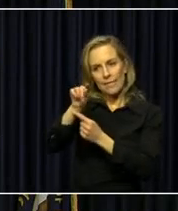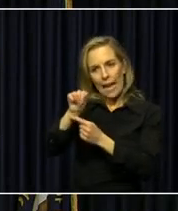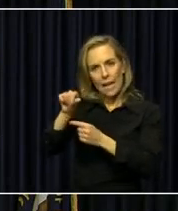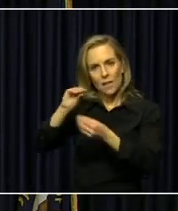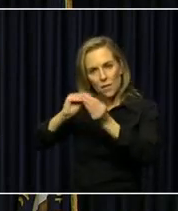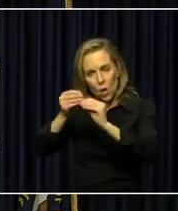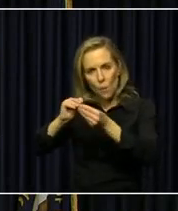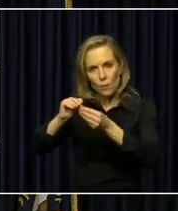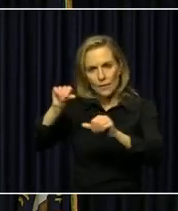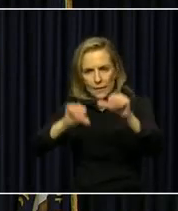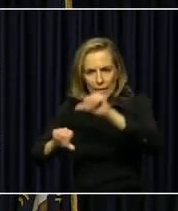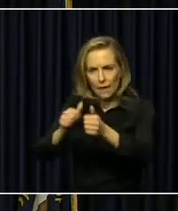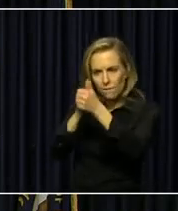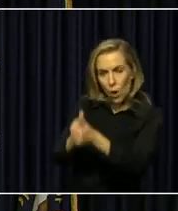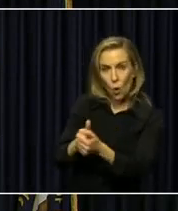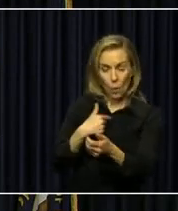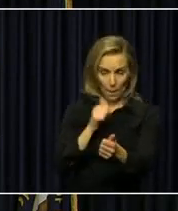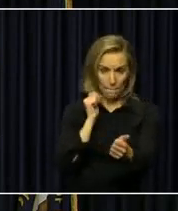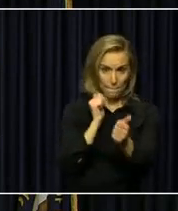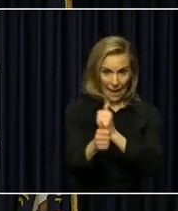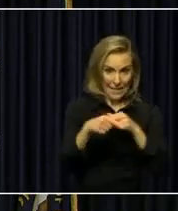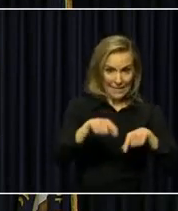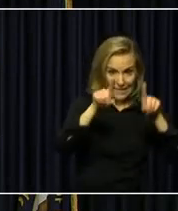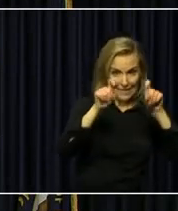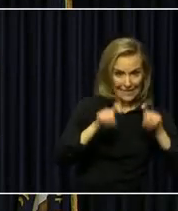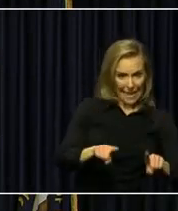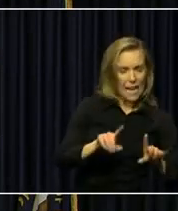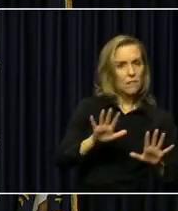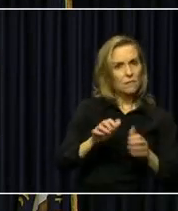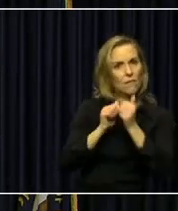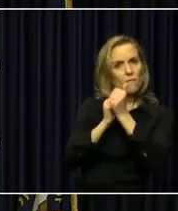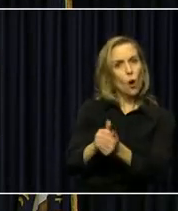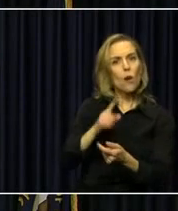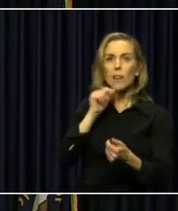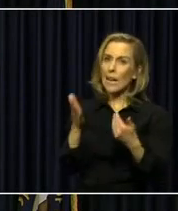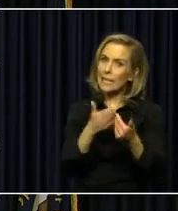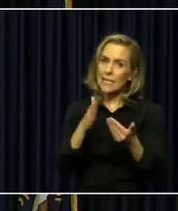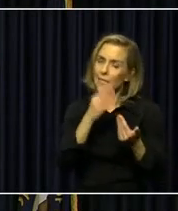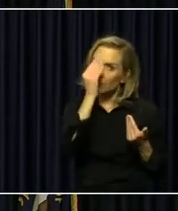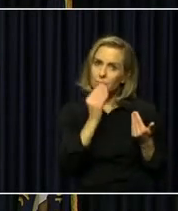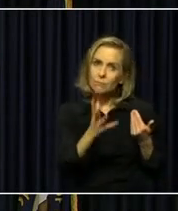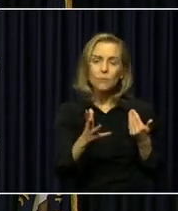WANT TO REMIND YOU OF IAN AS WE ARE TASKED WITH THE